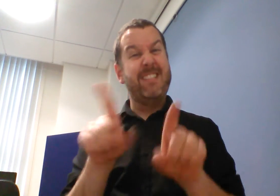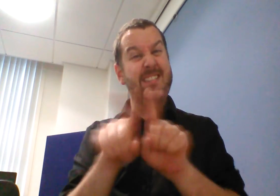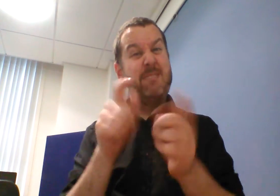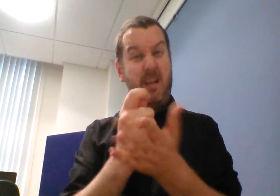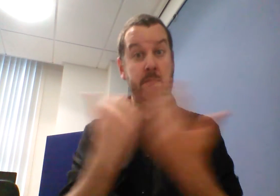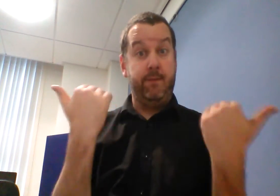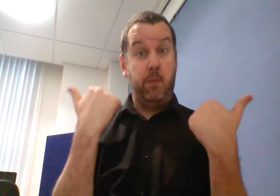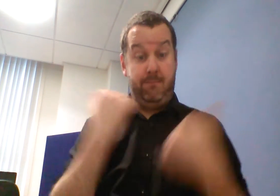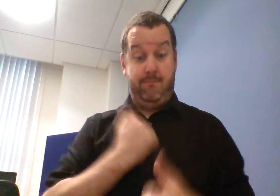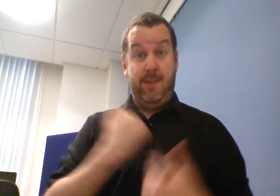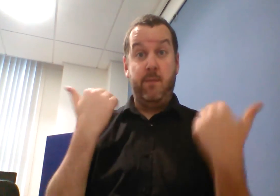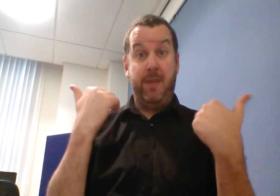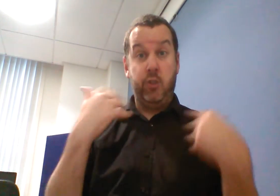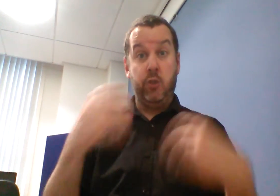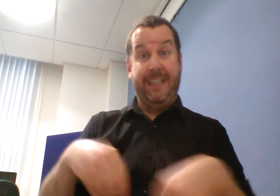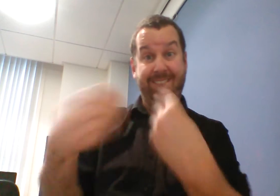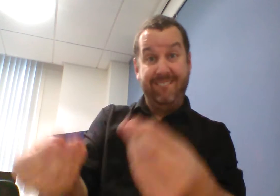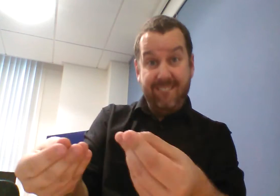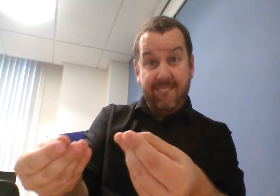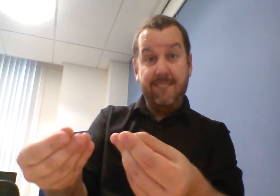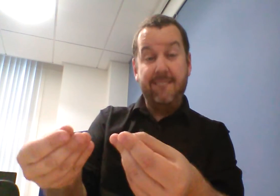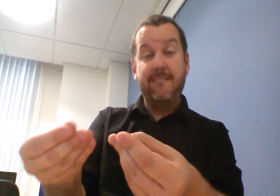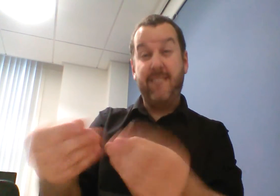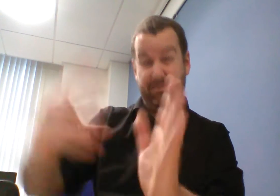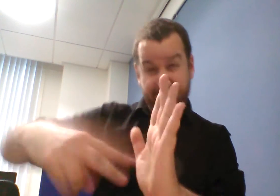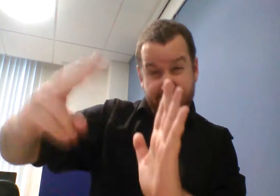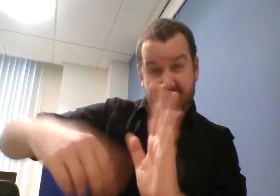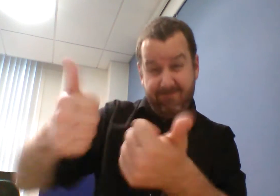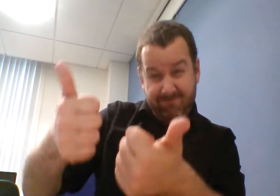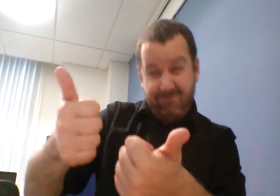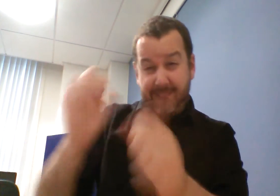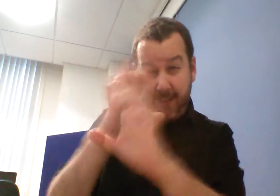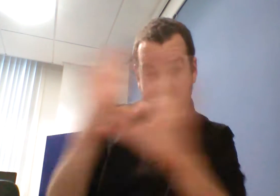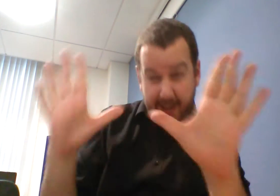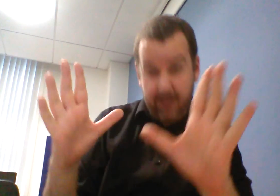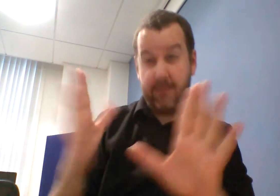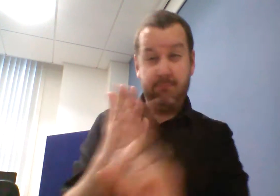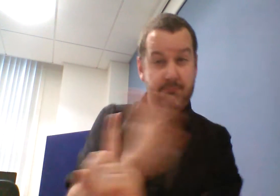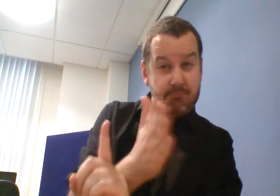But at the same time, I might give them preparation materials to read through, let them ask questions.